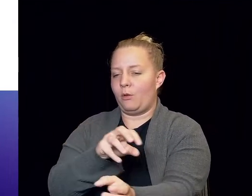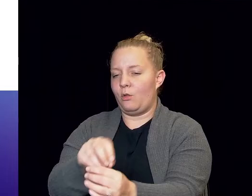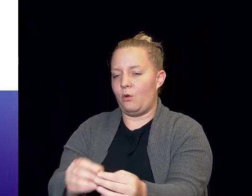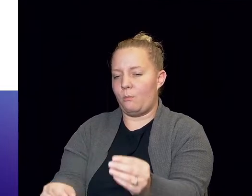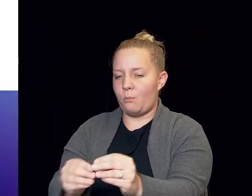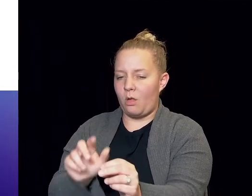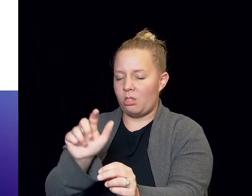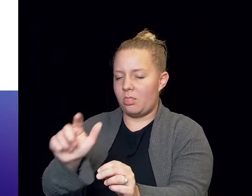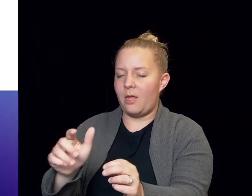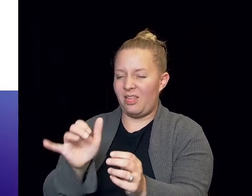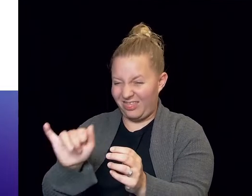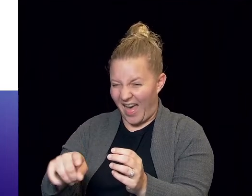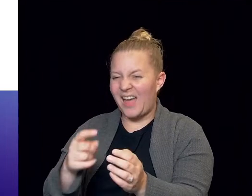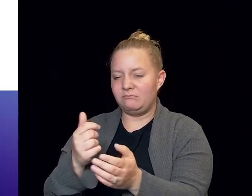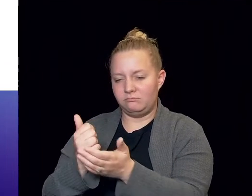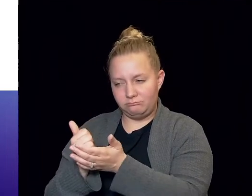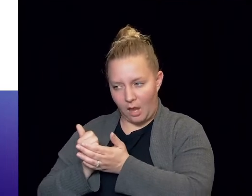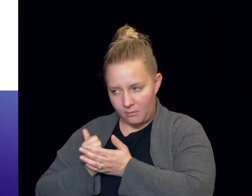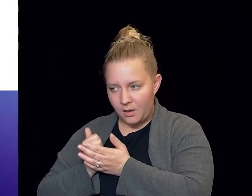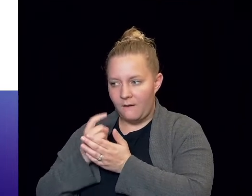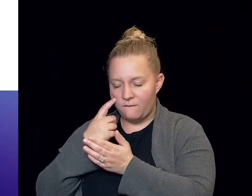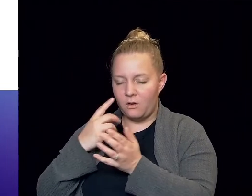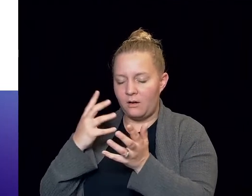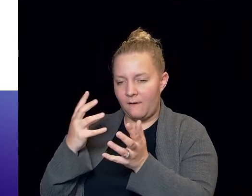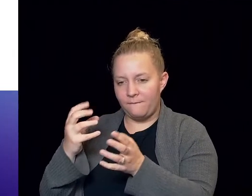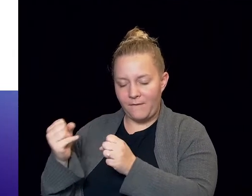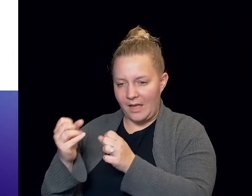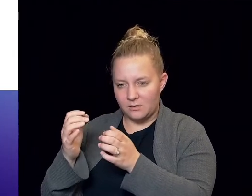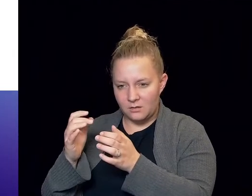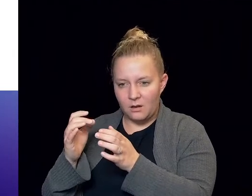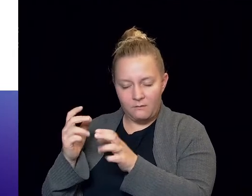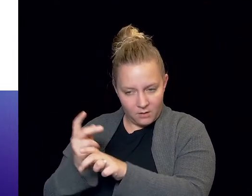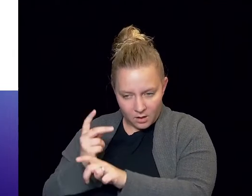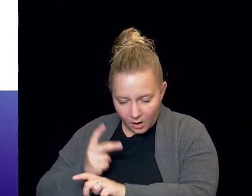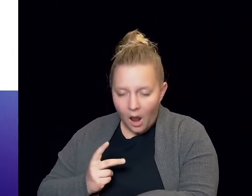sometimes is helpful for quickly calculating. Because, I can see that the number 10 goes right